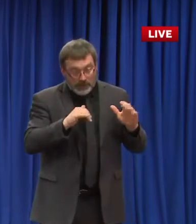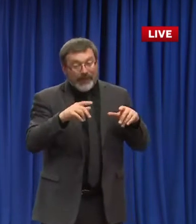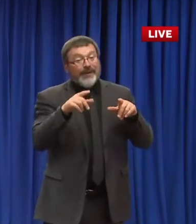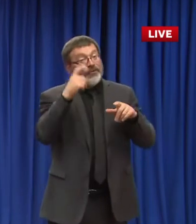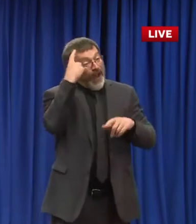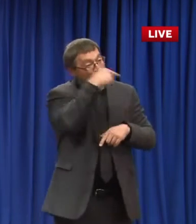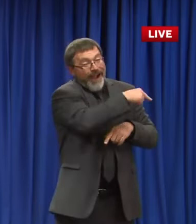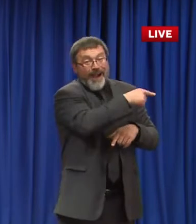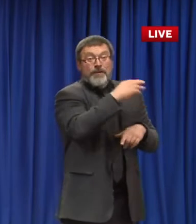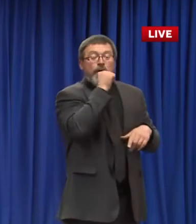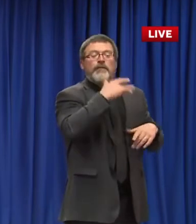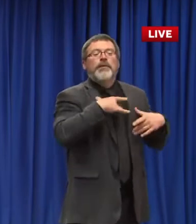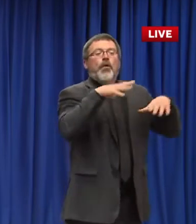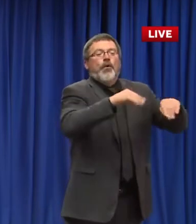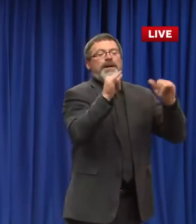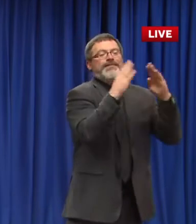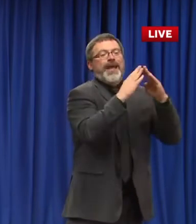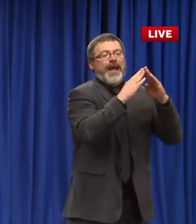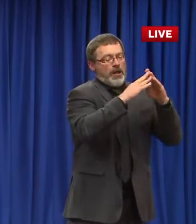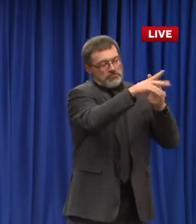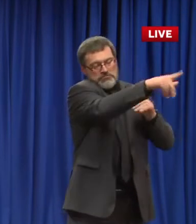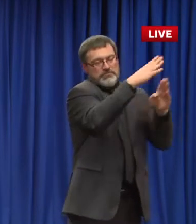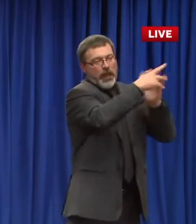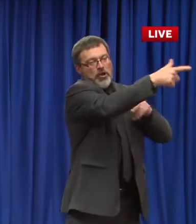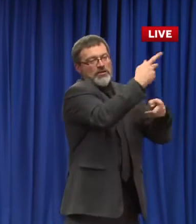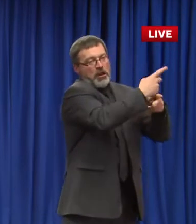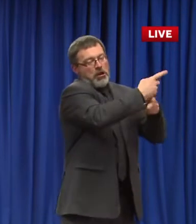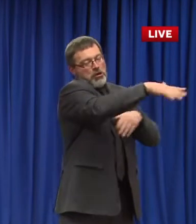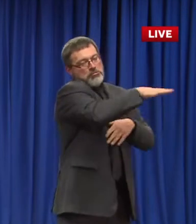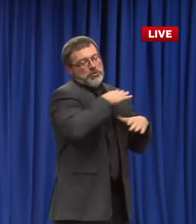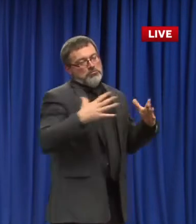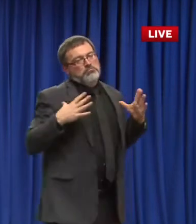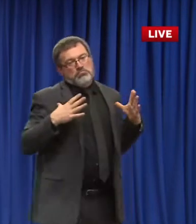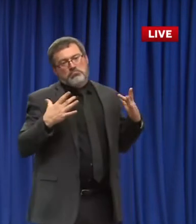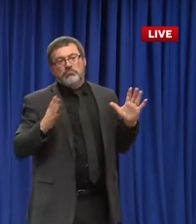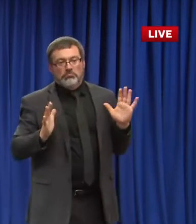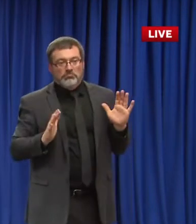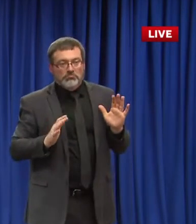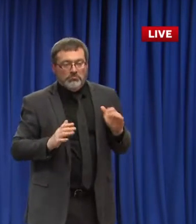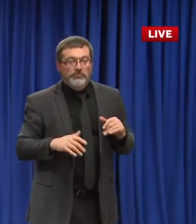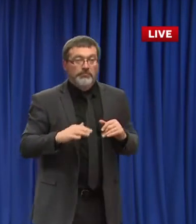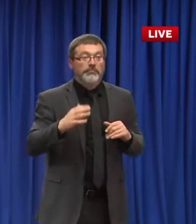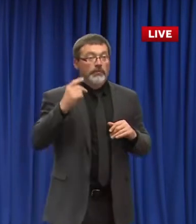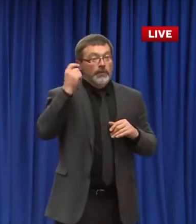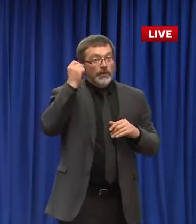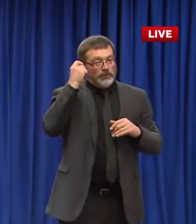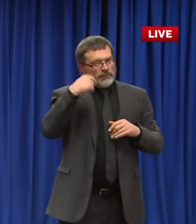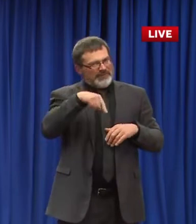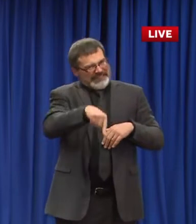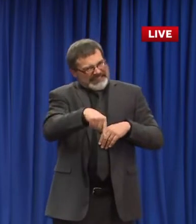SO PARKING WILL BE LIMITED TO BE SURE AND THAT’S SOMETHING THAT FOLKS NEED TO BE MADE VERY VERY MUCH AWARE OF THAT.